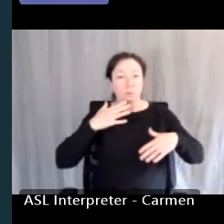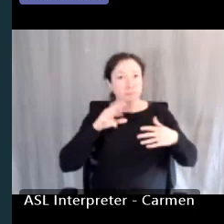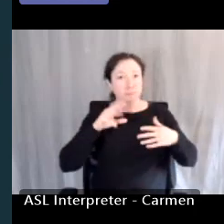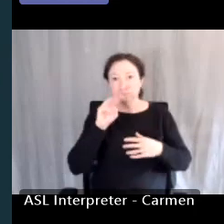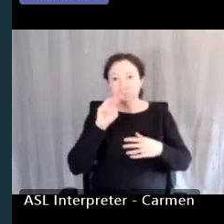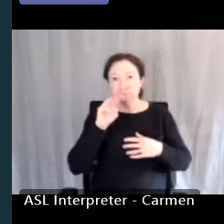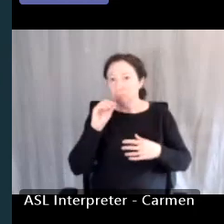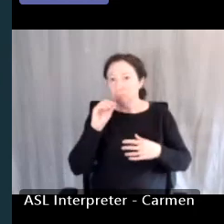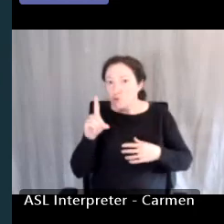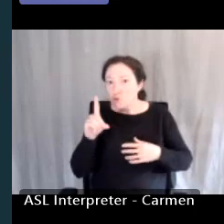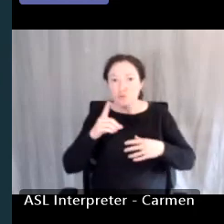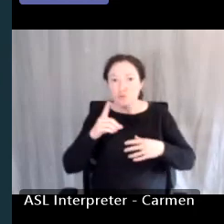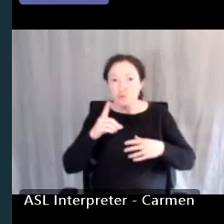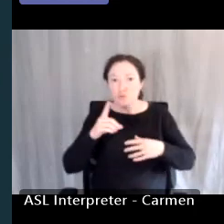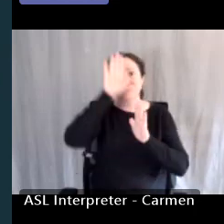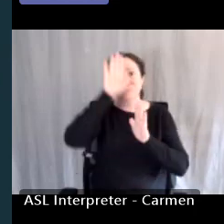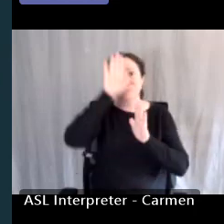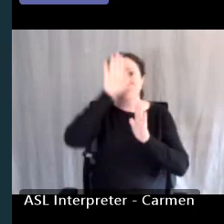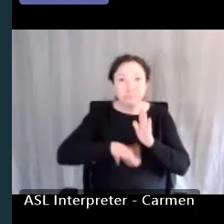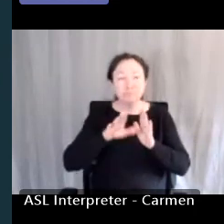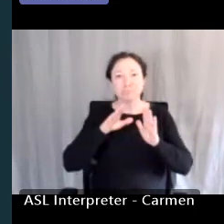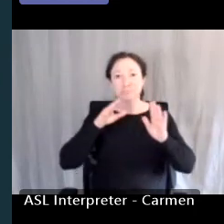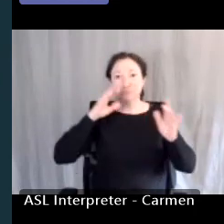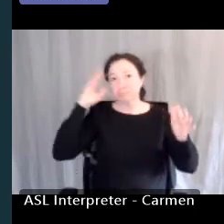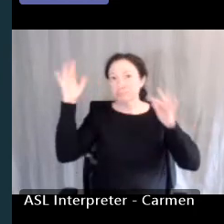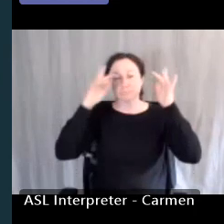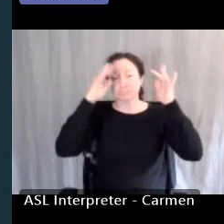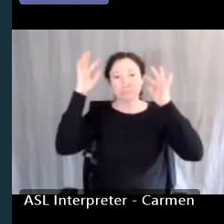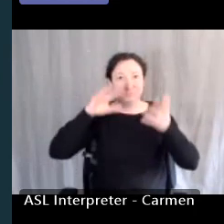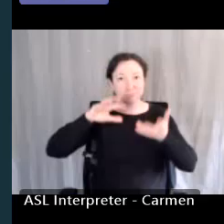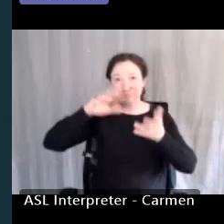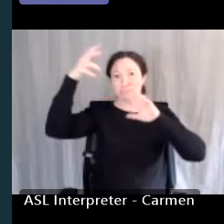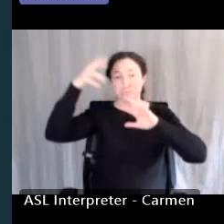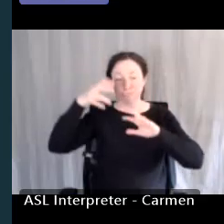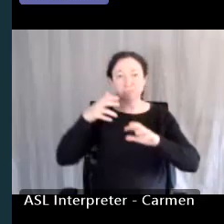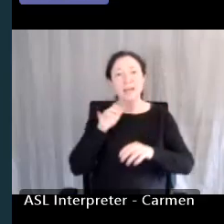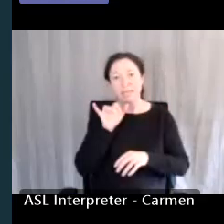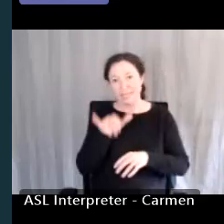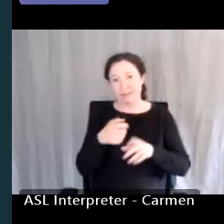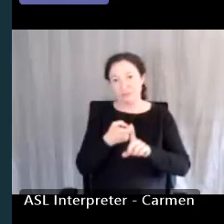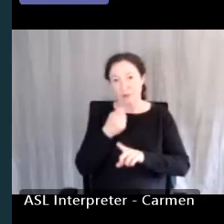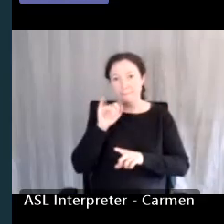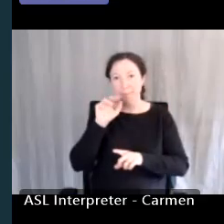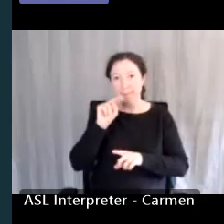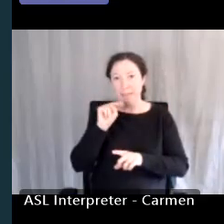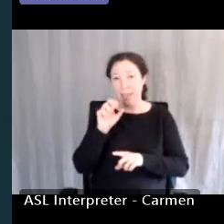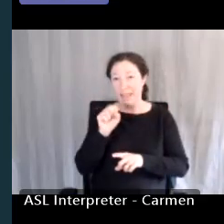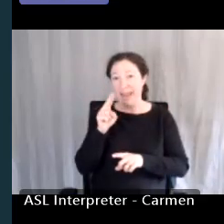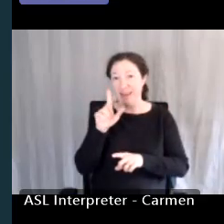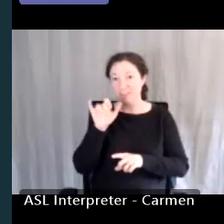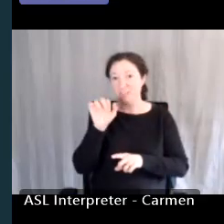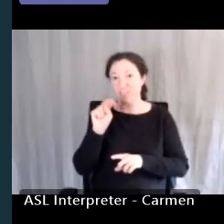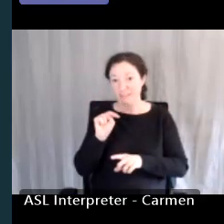And this is stemming from that excess inflammation in the brain from insulin. And then lack of nutrient dense foods in the diet can lead